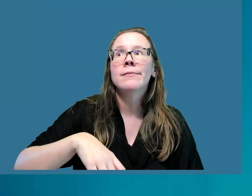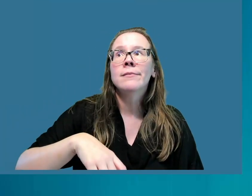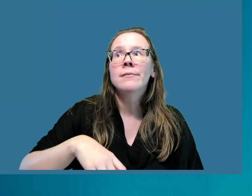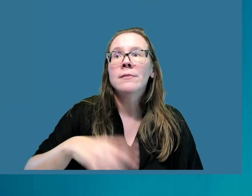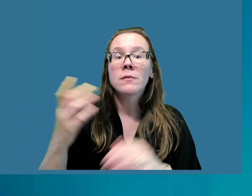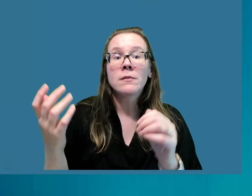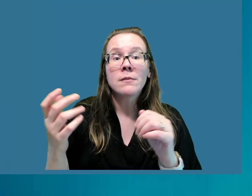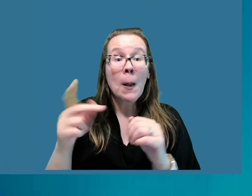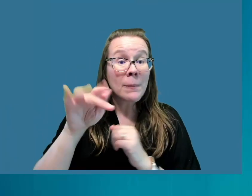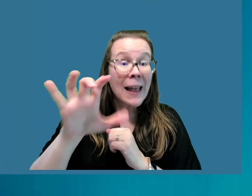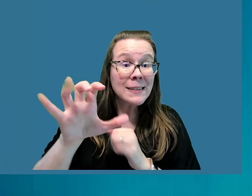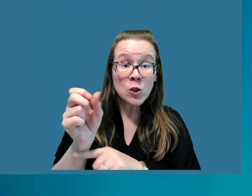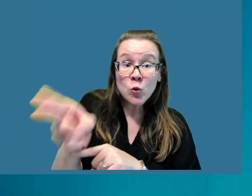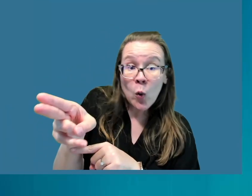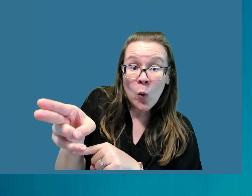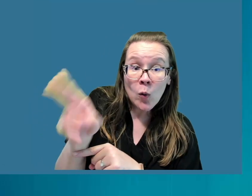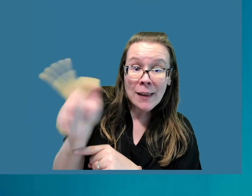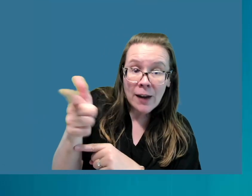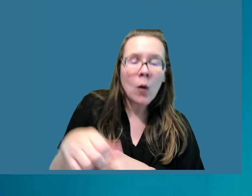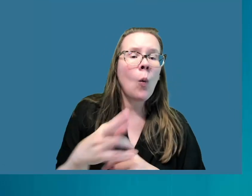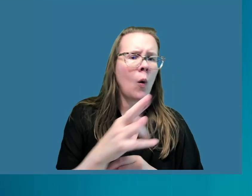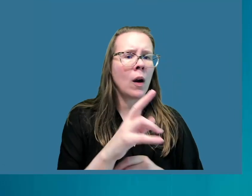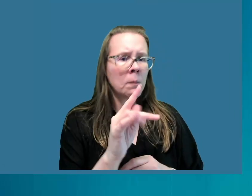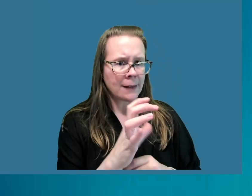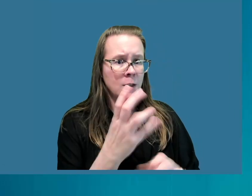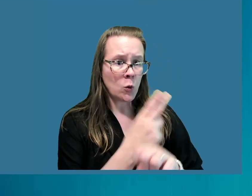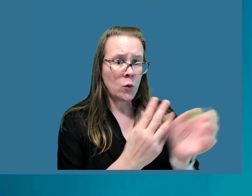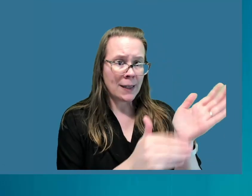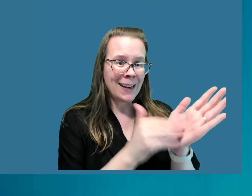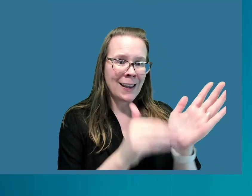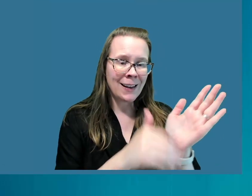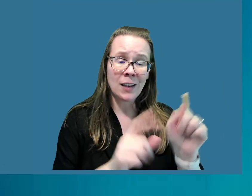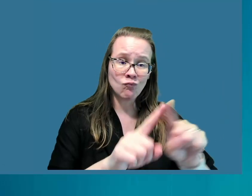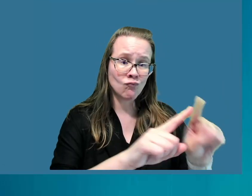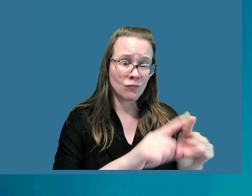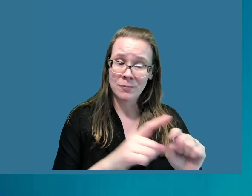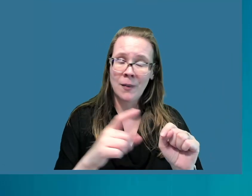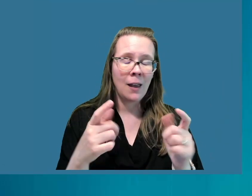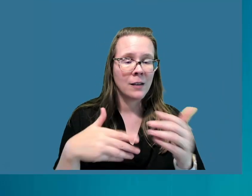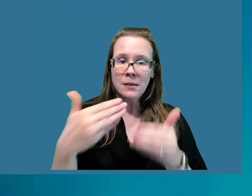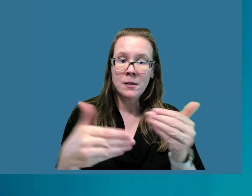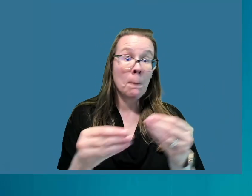I've used plastic bags that you can throw away, I've used reusable piping bags; um, I've used